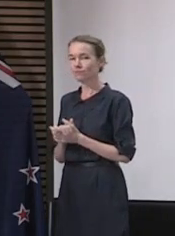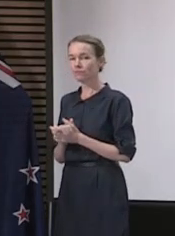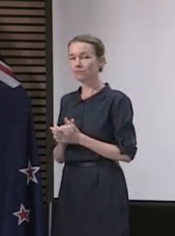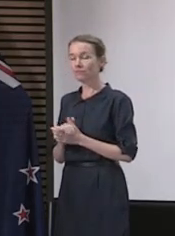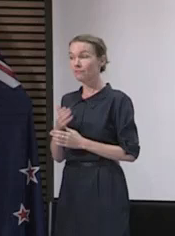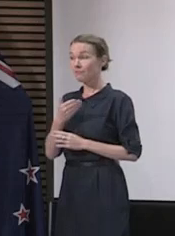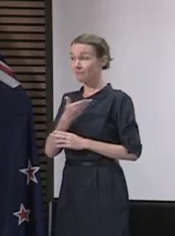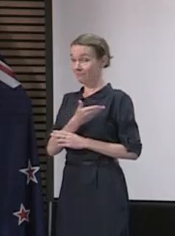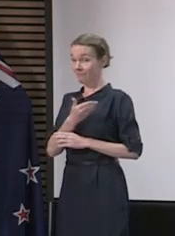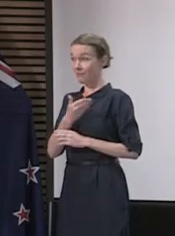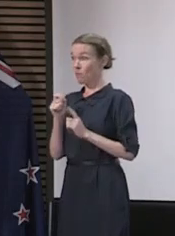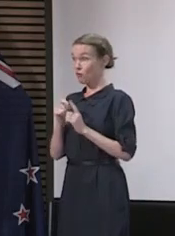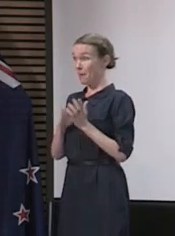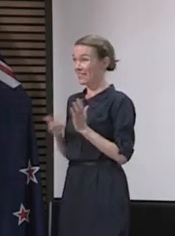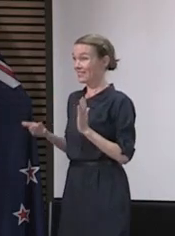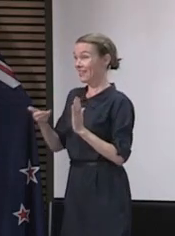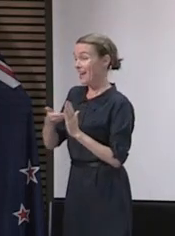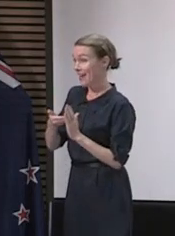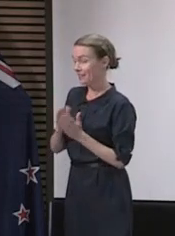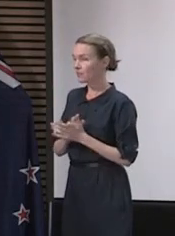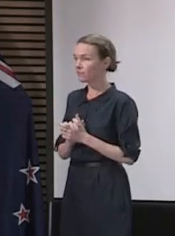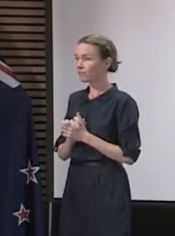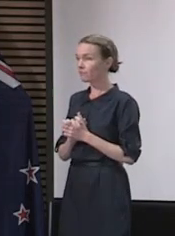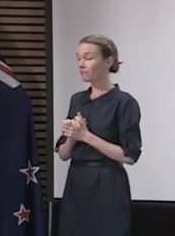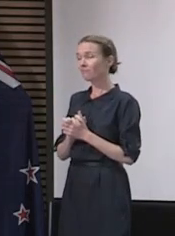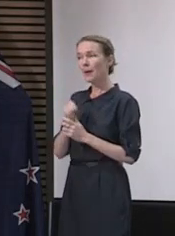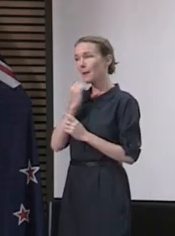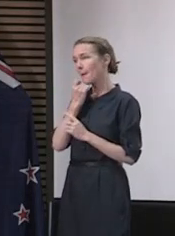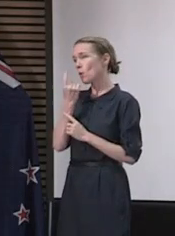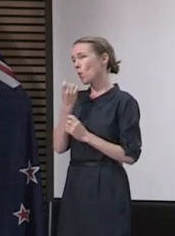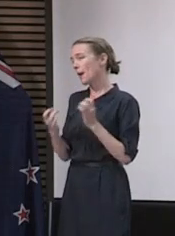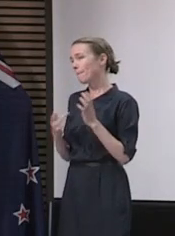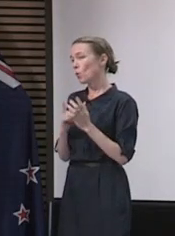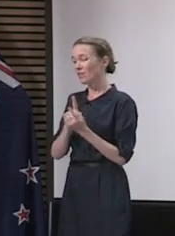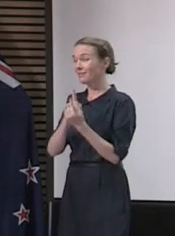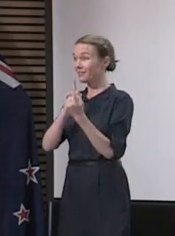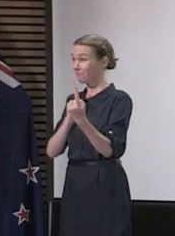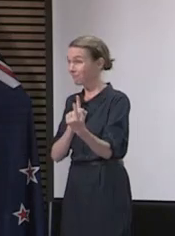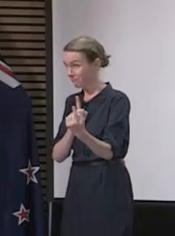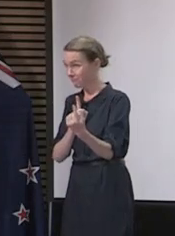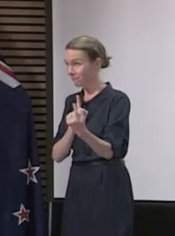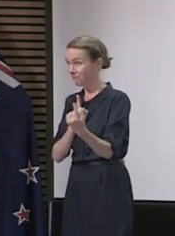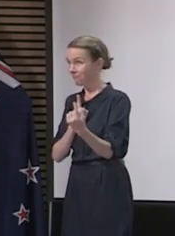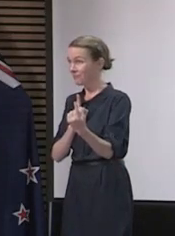public. What I do want to urge is that it is no supplement - it is no